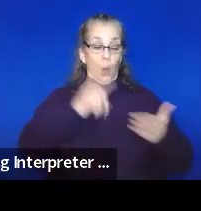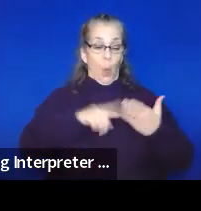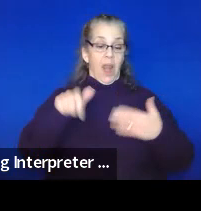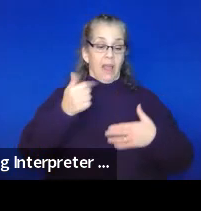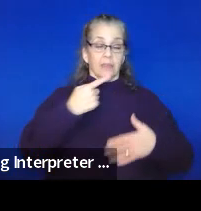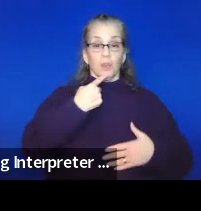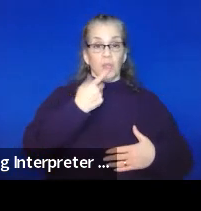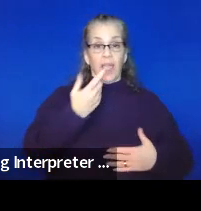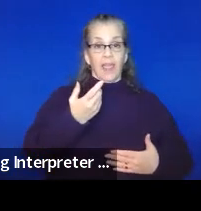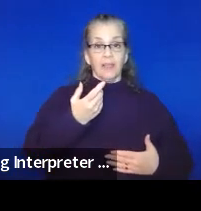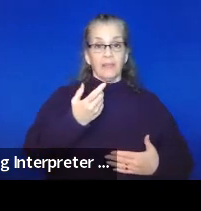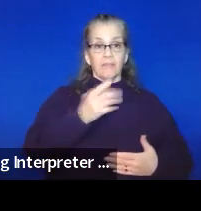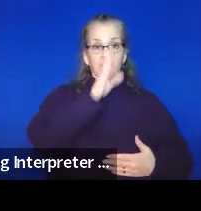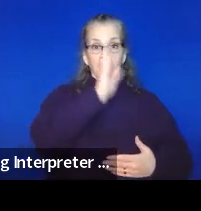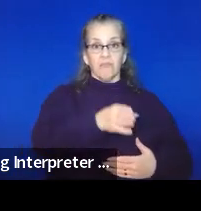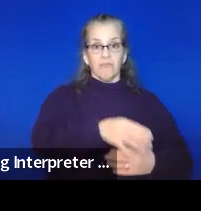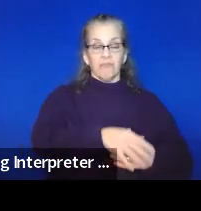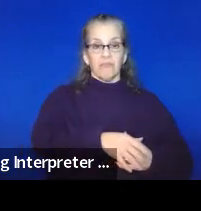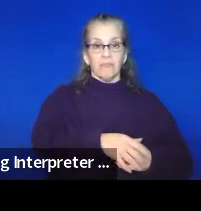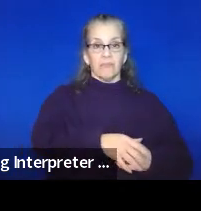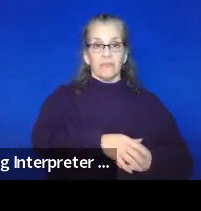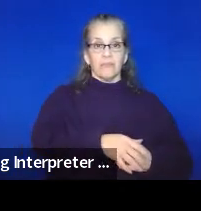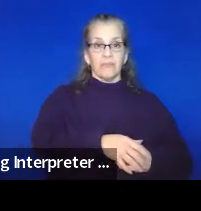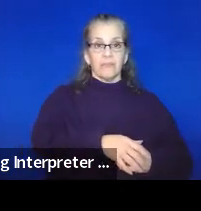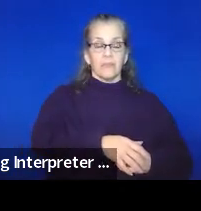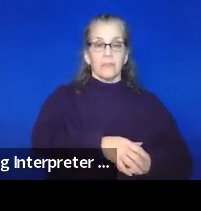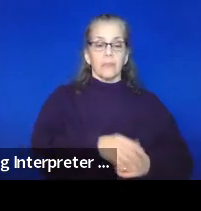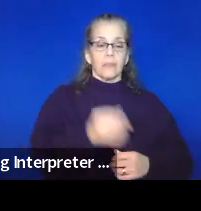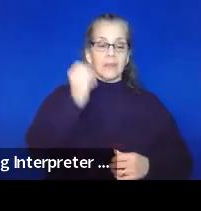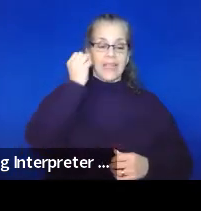So, the second point of that is if you can't you can give positive reinforcement, like,